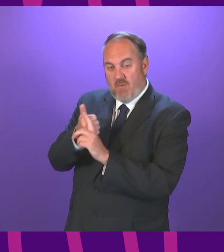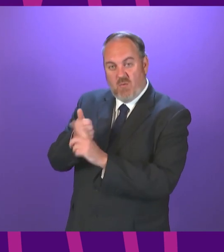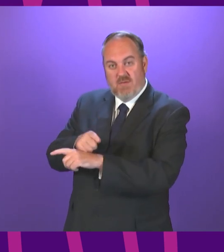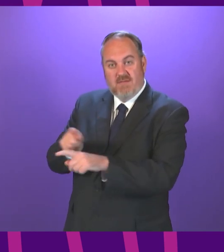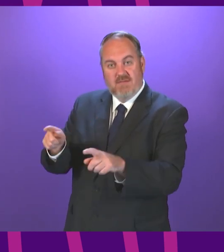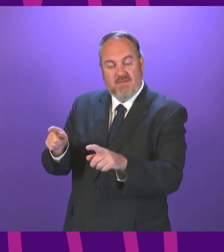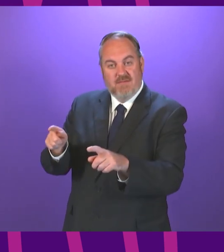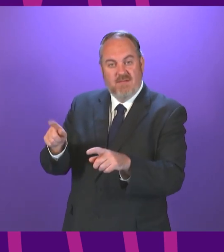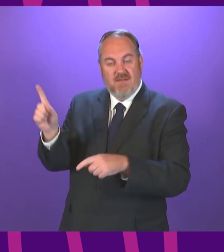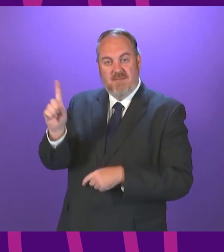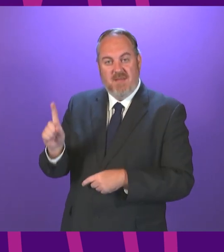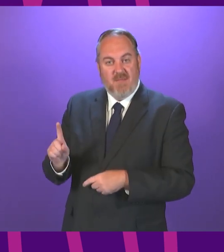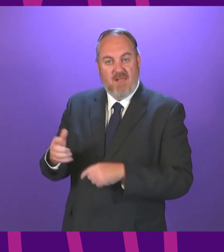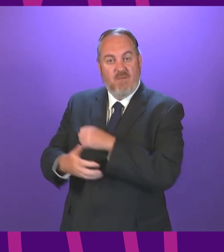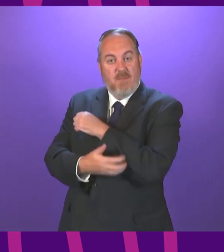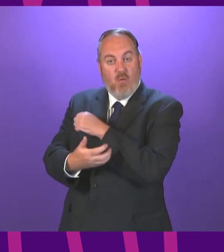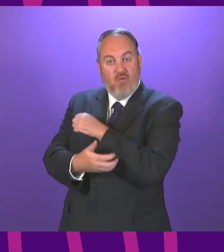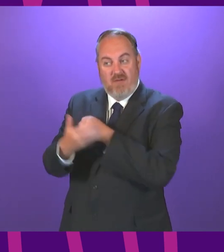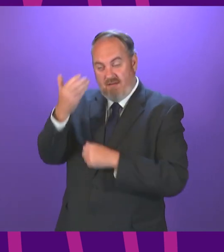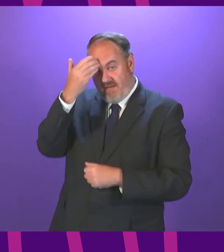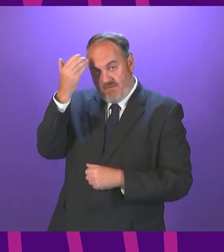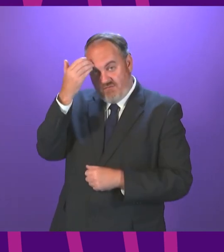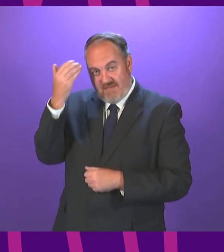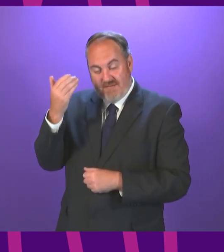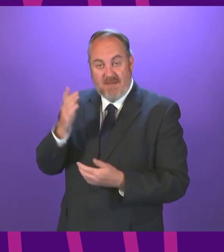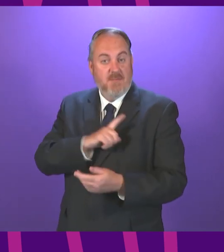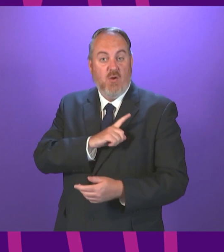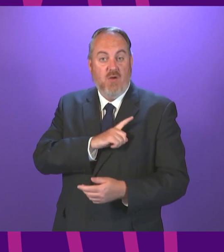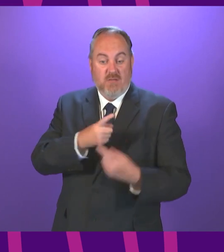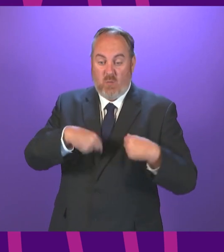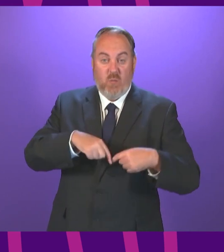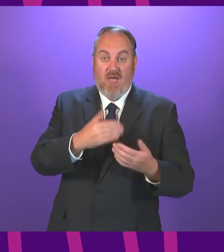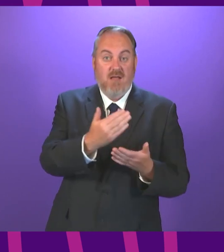is that we will not be out of the pandemic until the whole world is out of it, which means getting